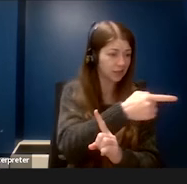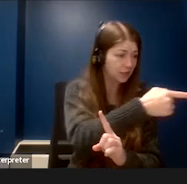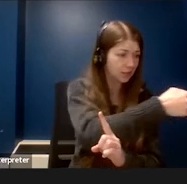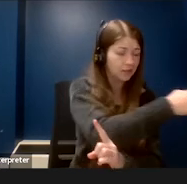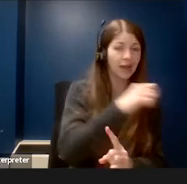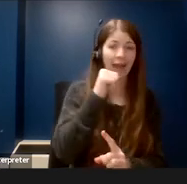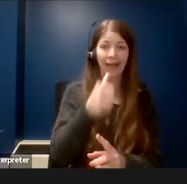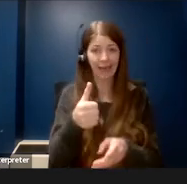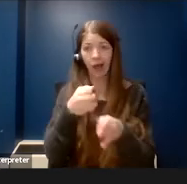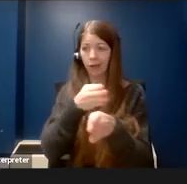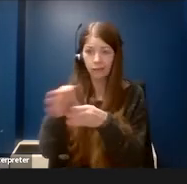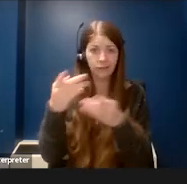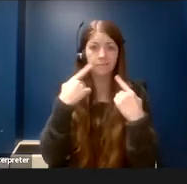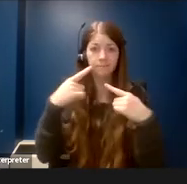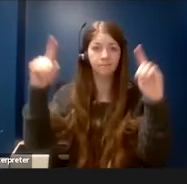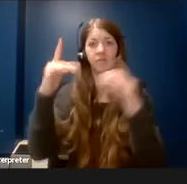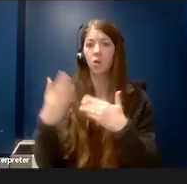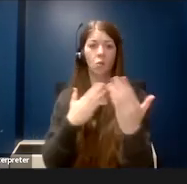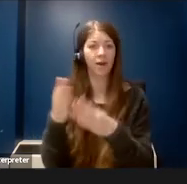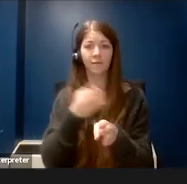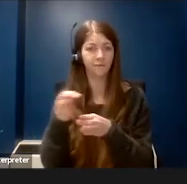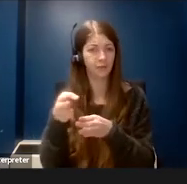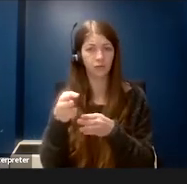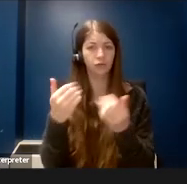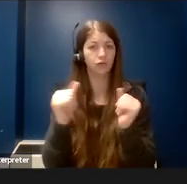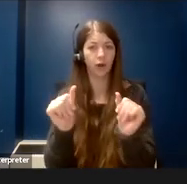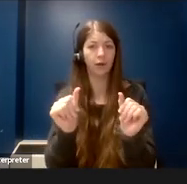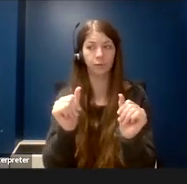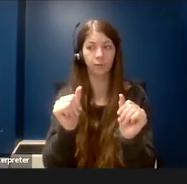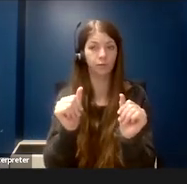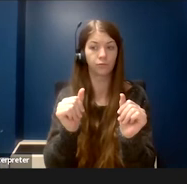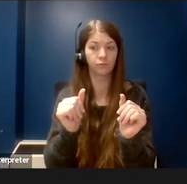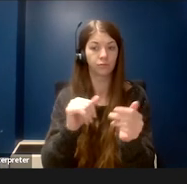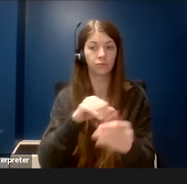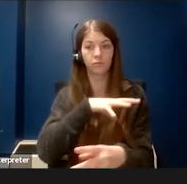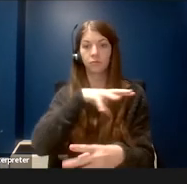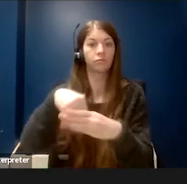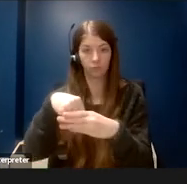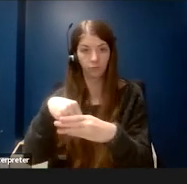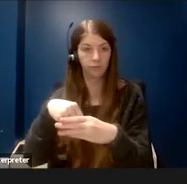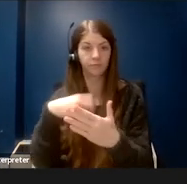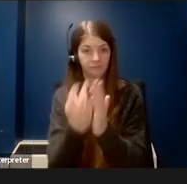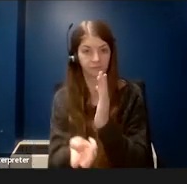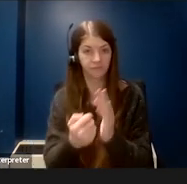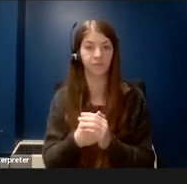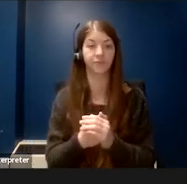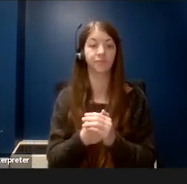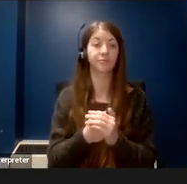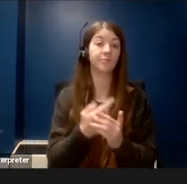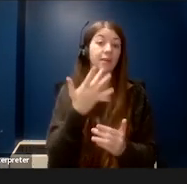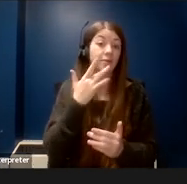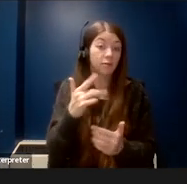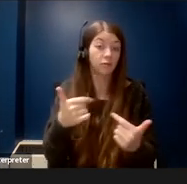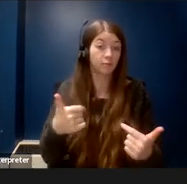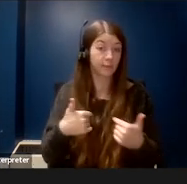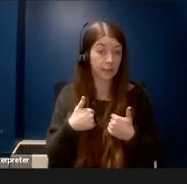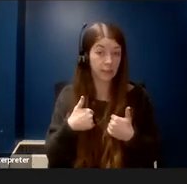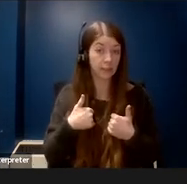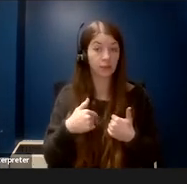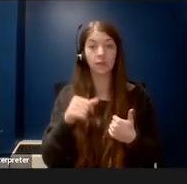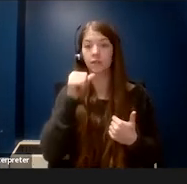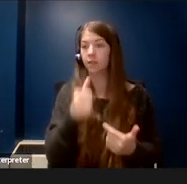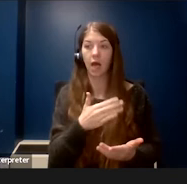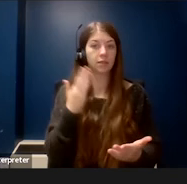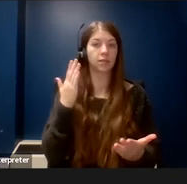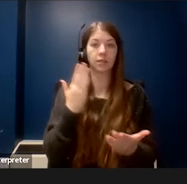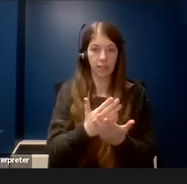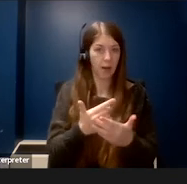in whatever field they're trying to move into. Fortunately for me, it didn't stop me; however,